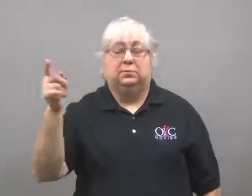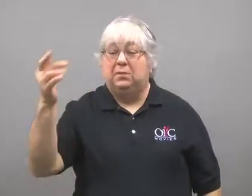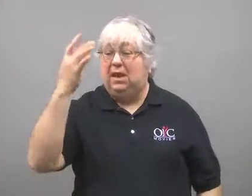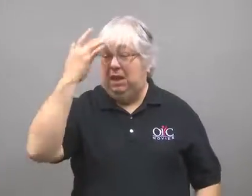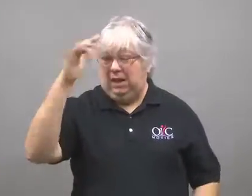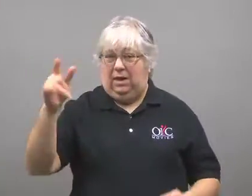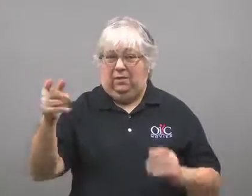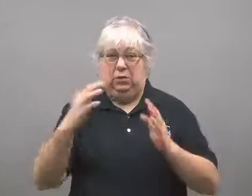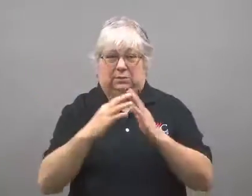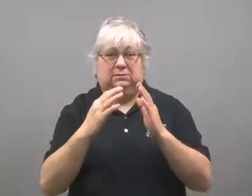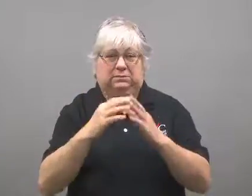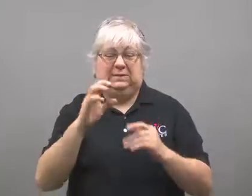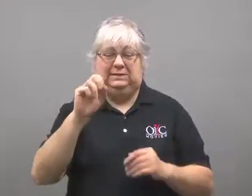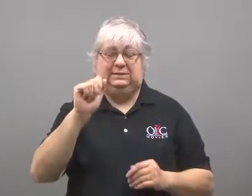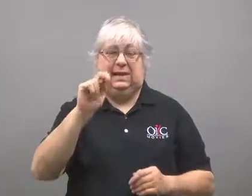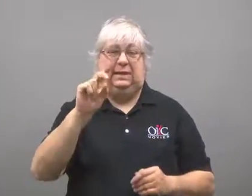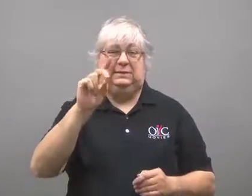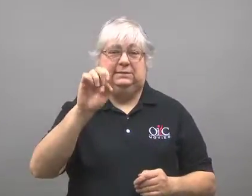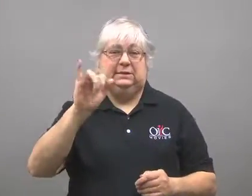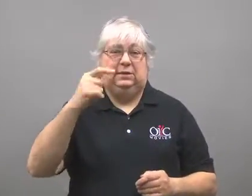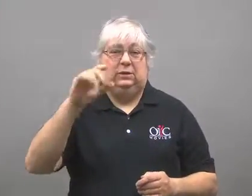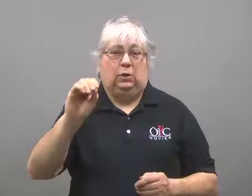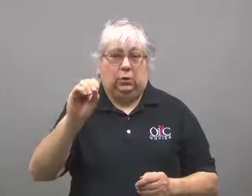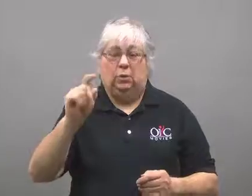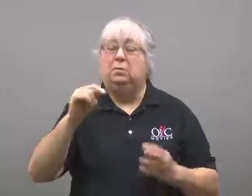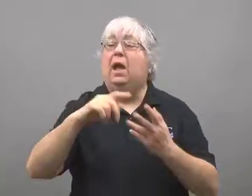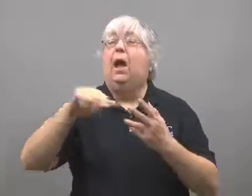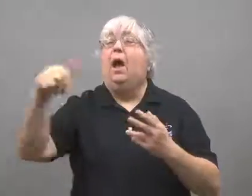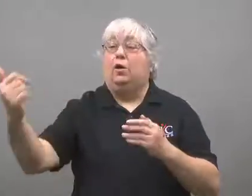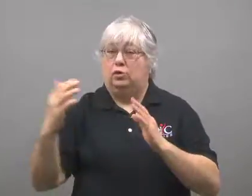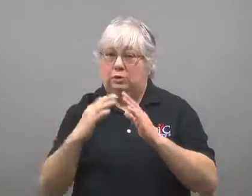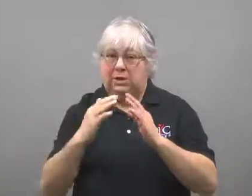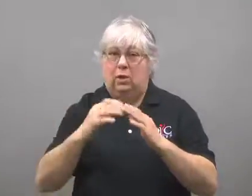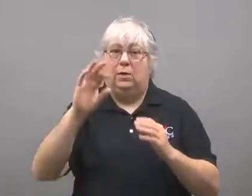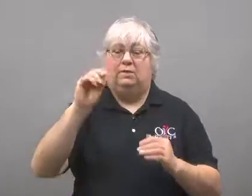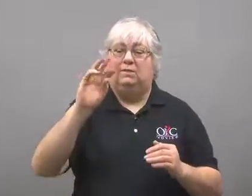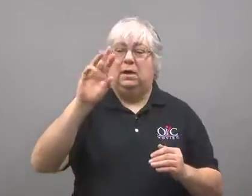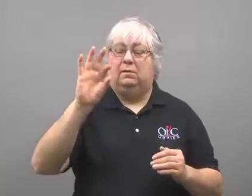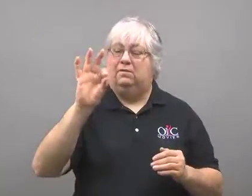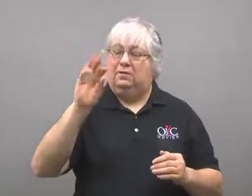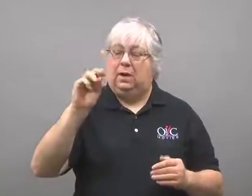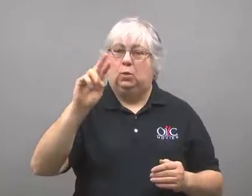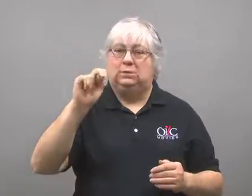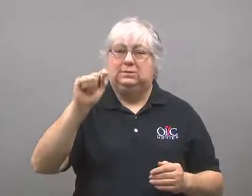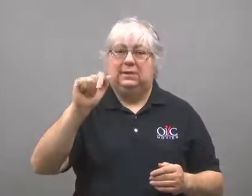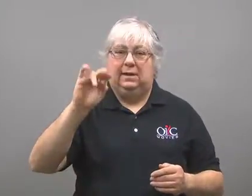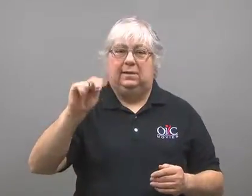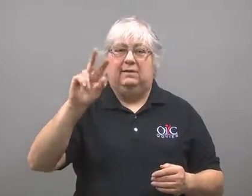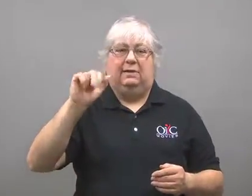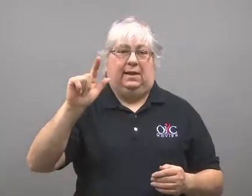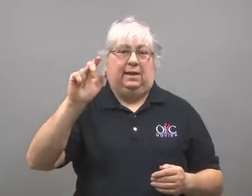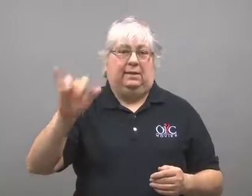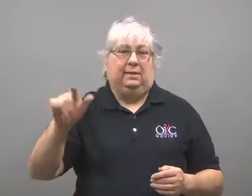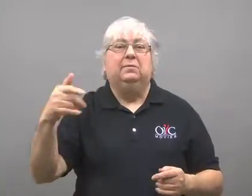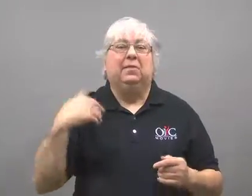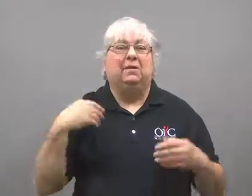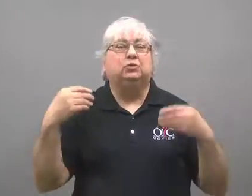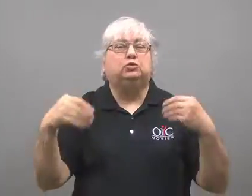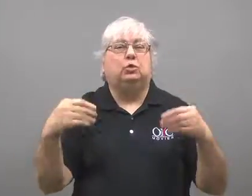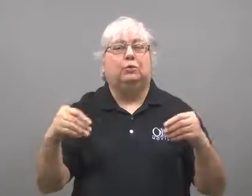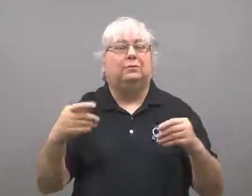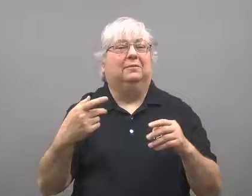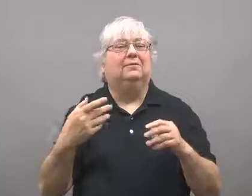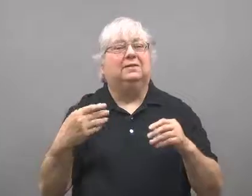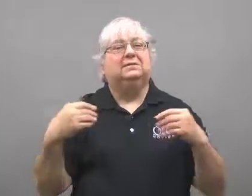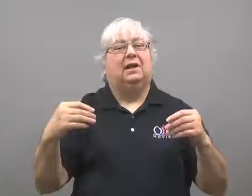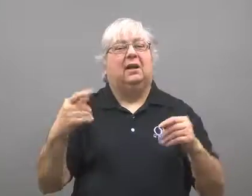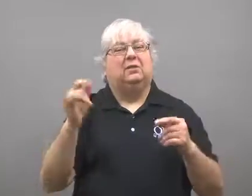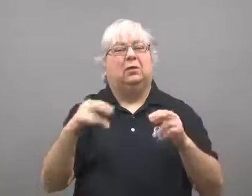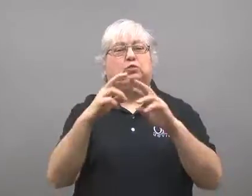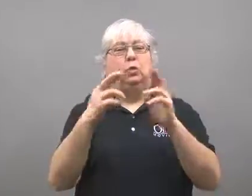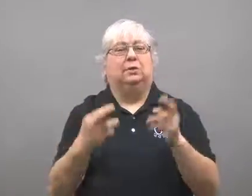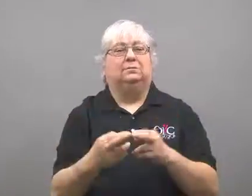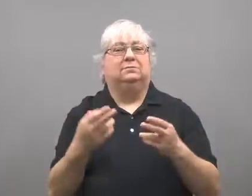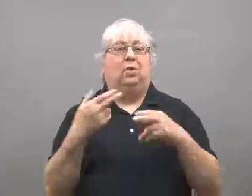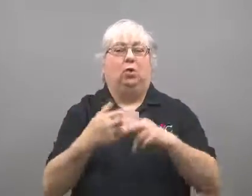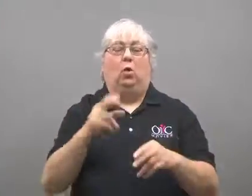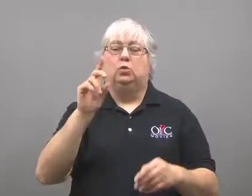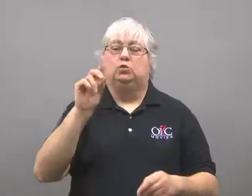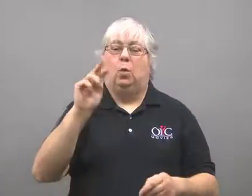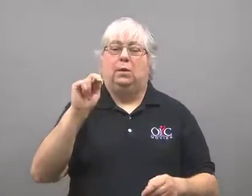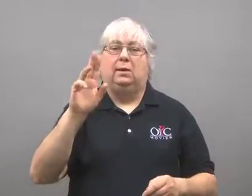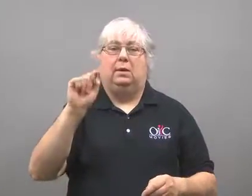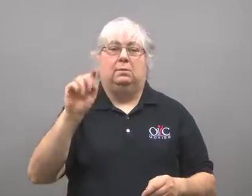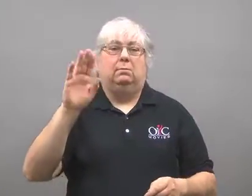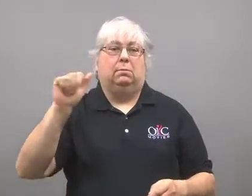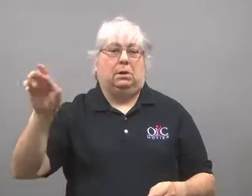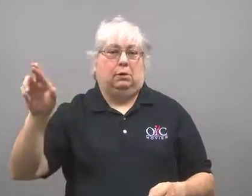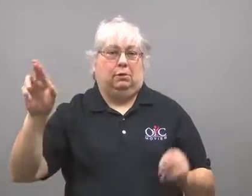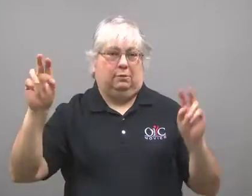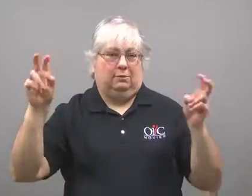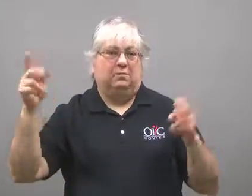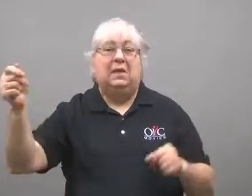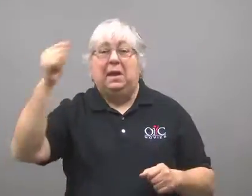A store, The Donut Bar, has locations in San Deigo and Fountain Valley, California.